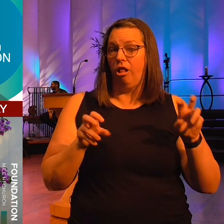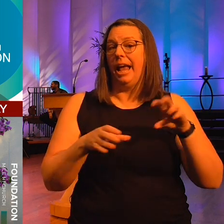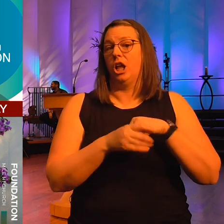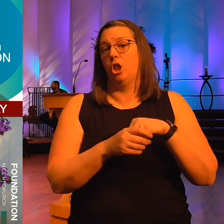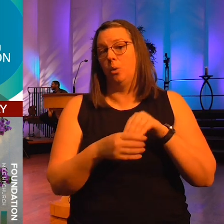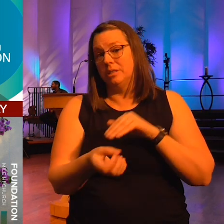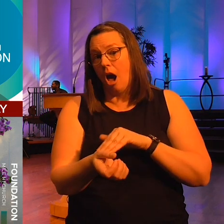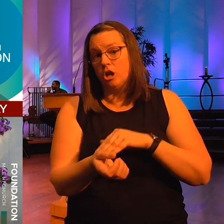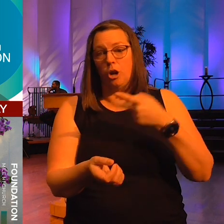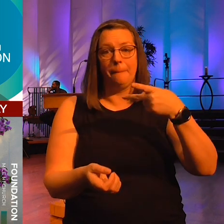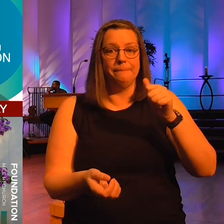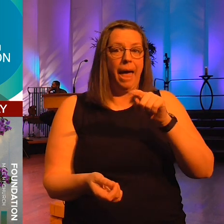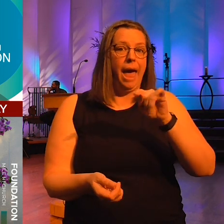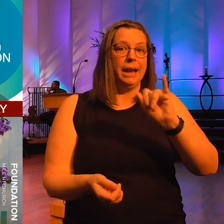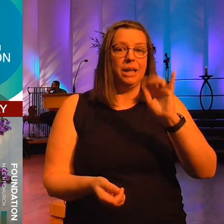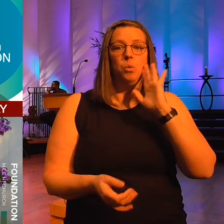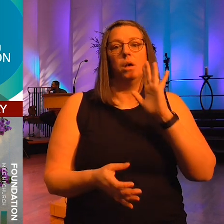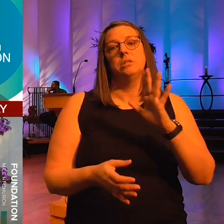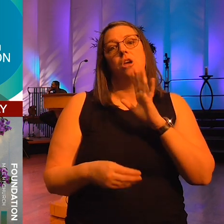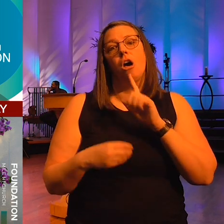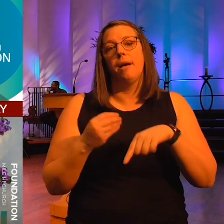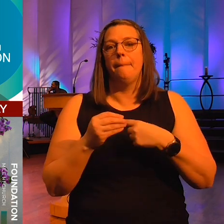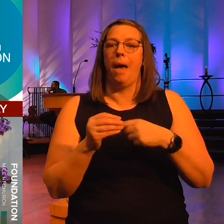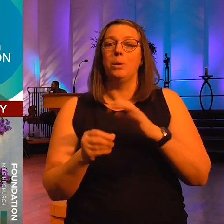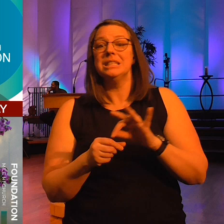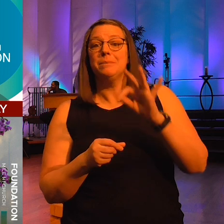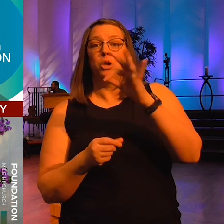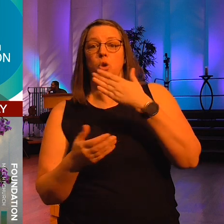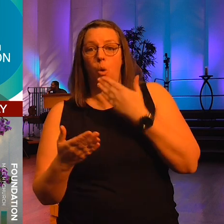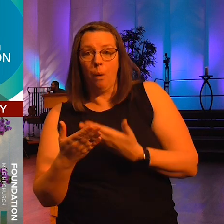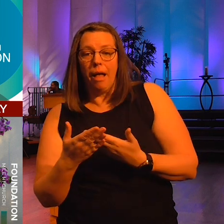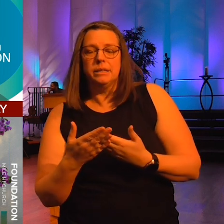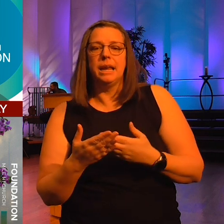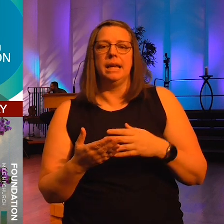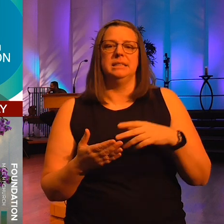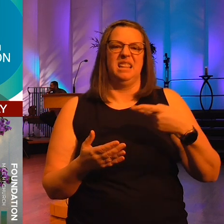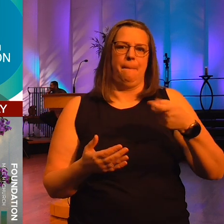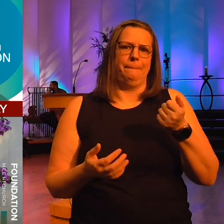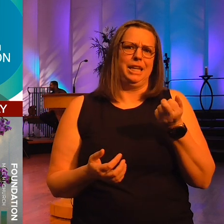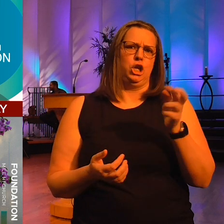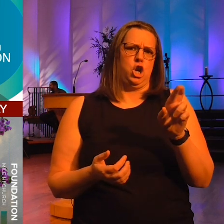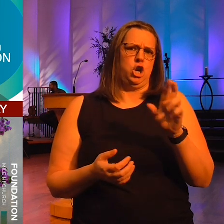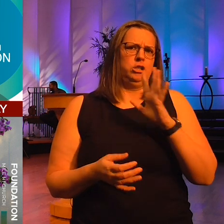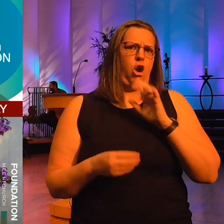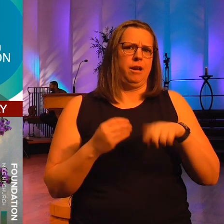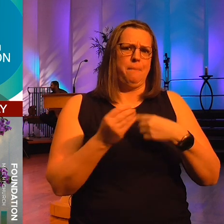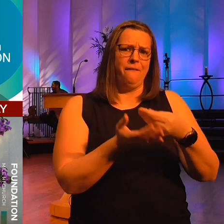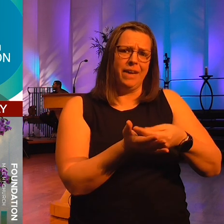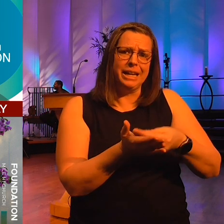talking about spiritual Wellness Peter McMillan talking about financial Wellness um Sue Rowan camp